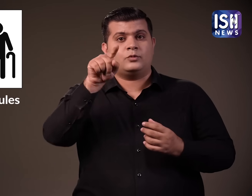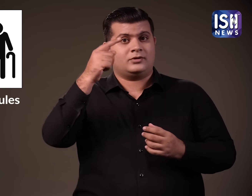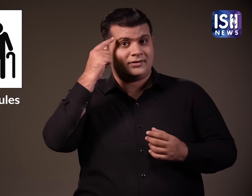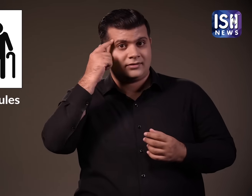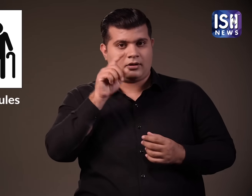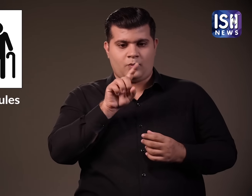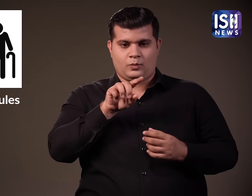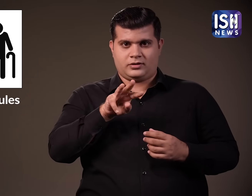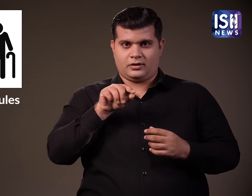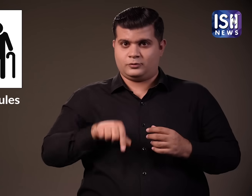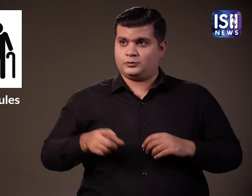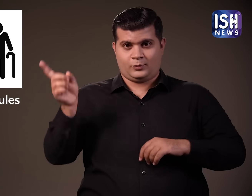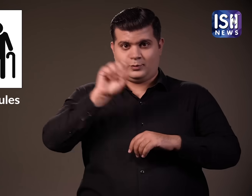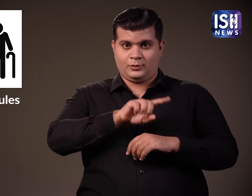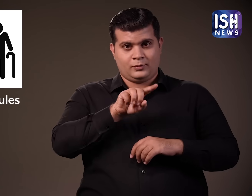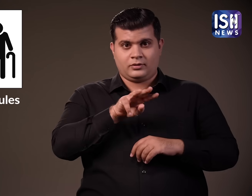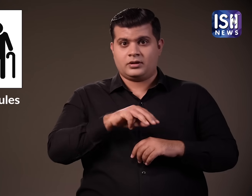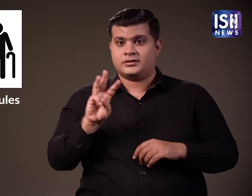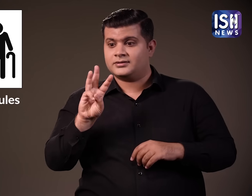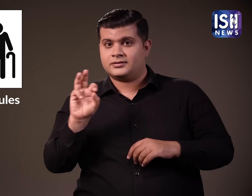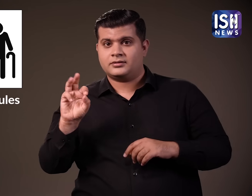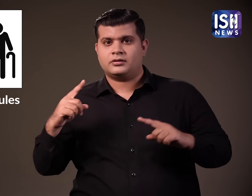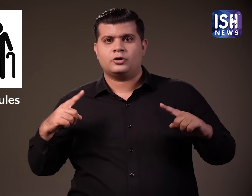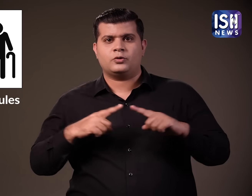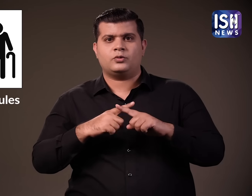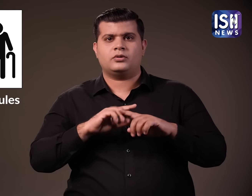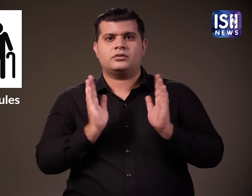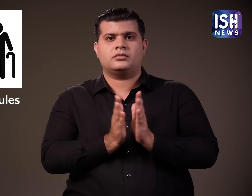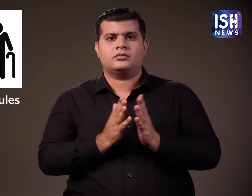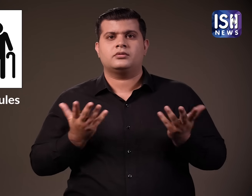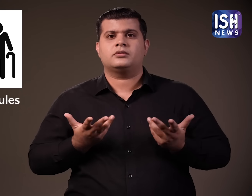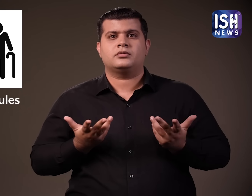Multiply the current expense of ₹1000 by 300.